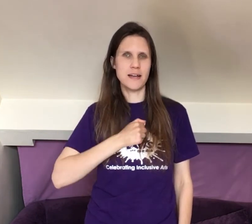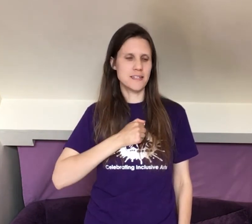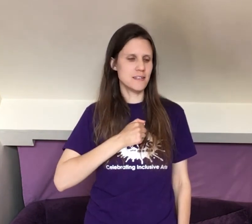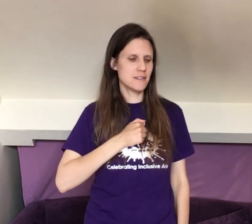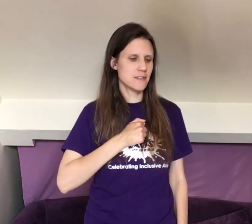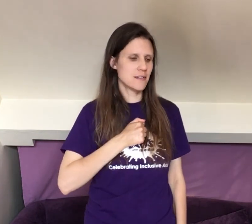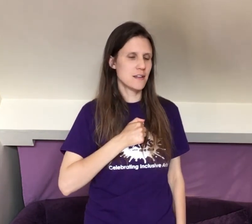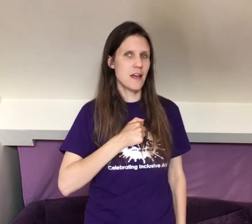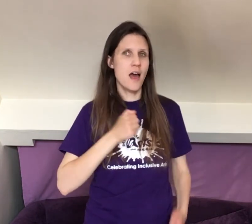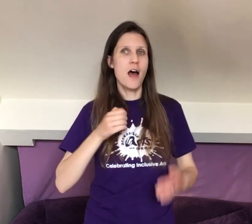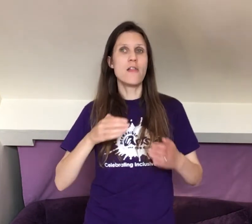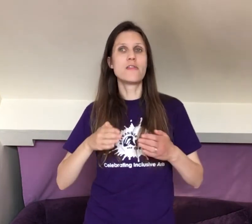My turn.